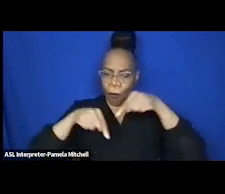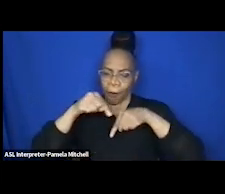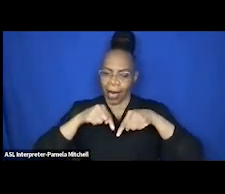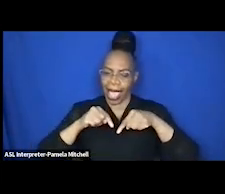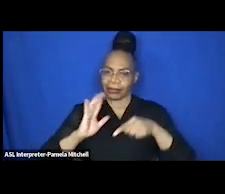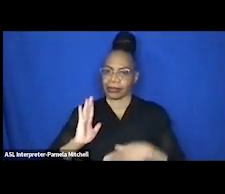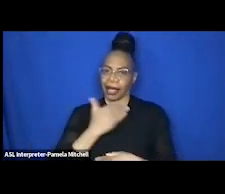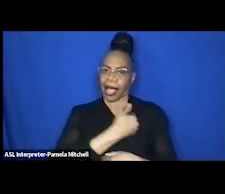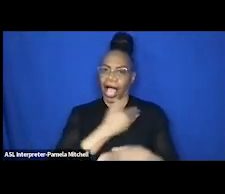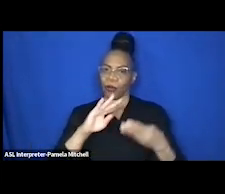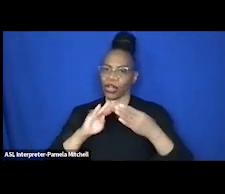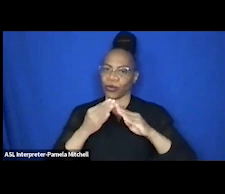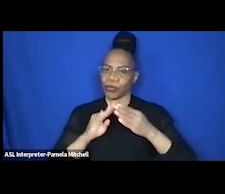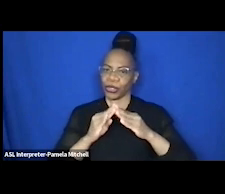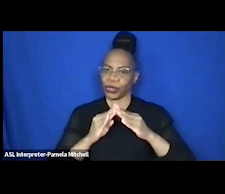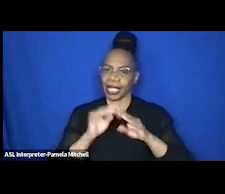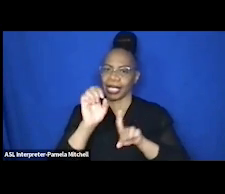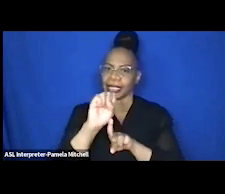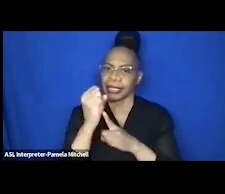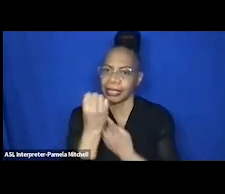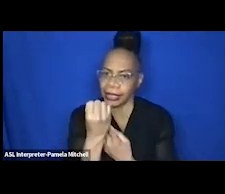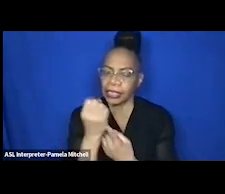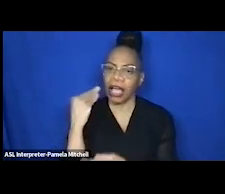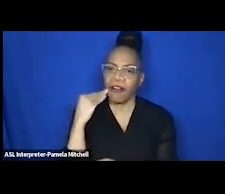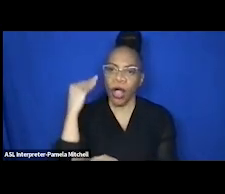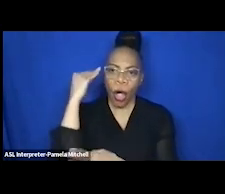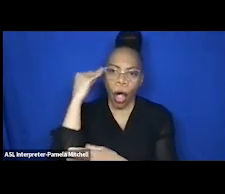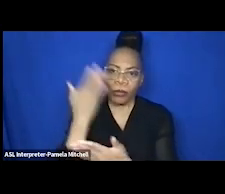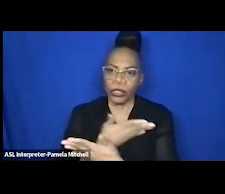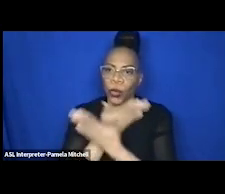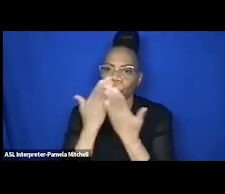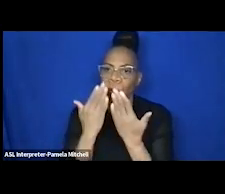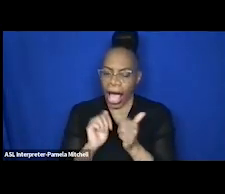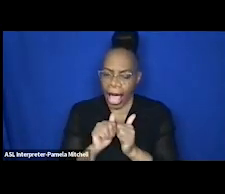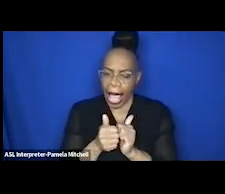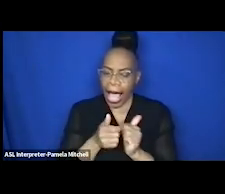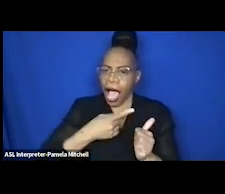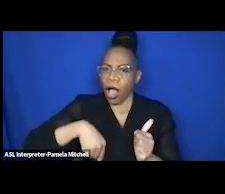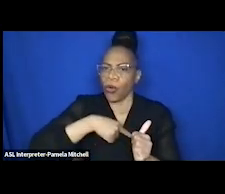just, you know, circumstance of homelessness and how we attempt to address that, right?